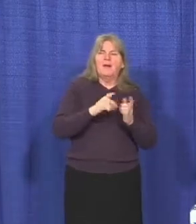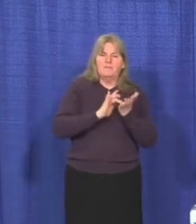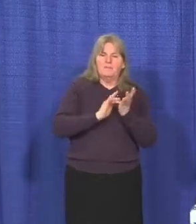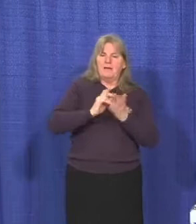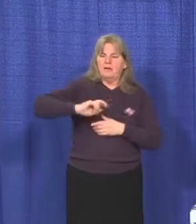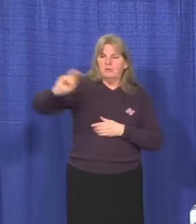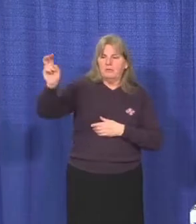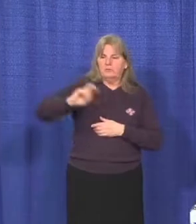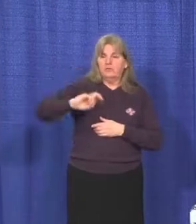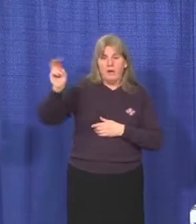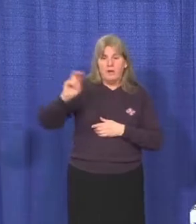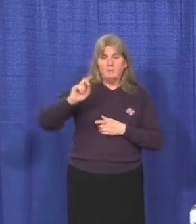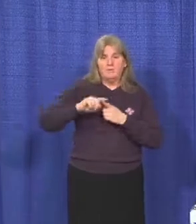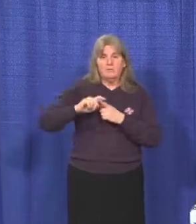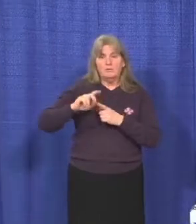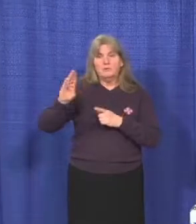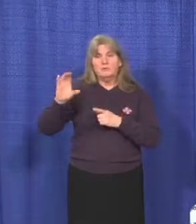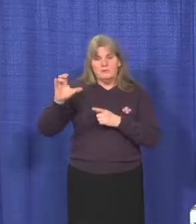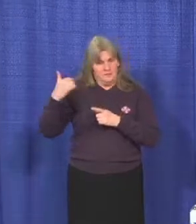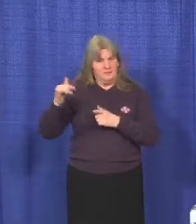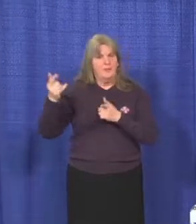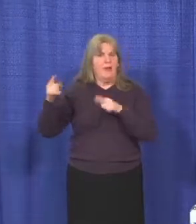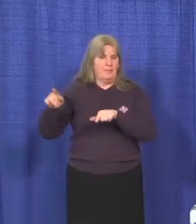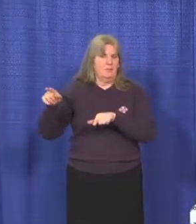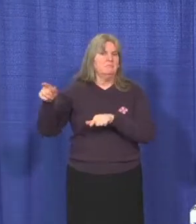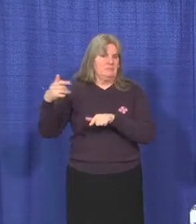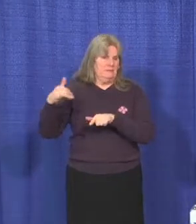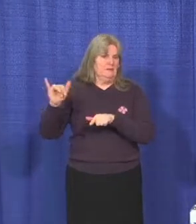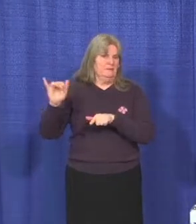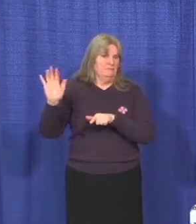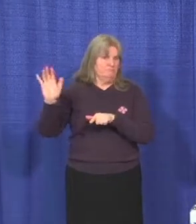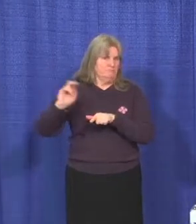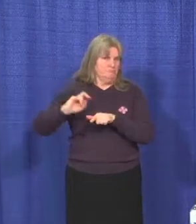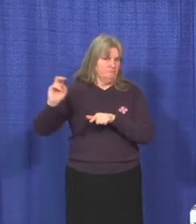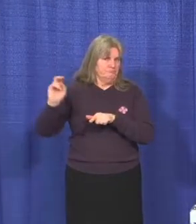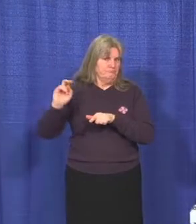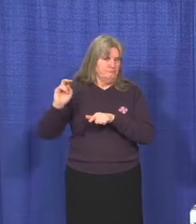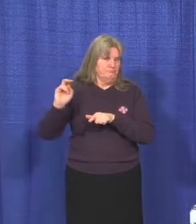medical travel is still occurring.